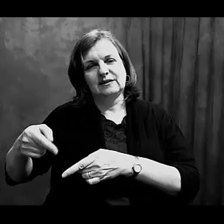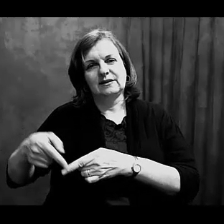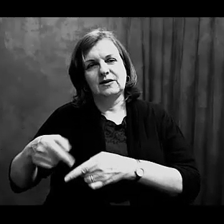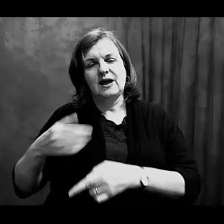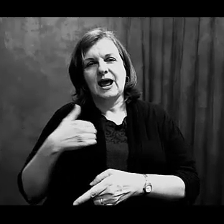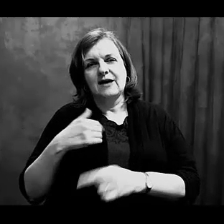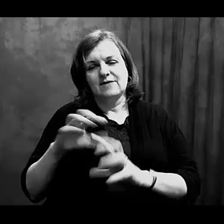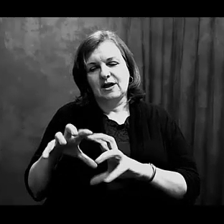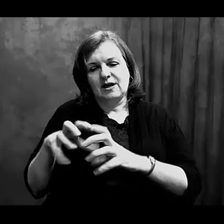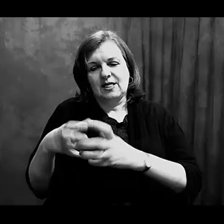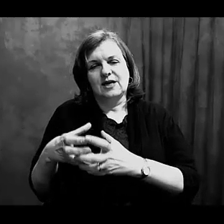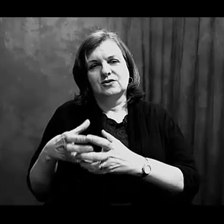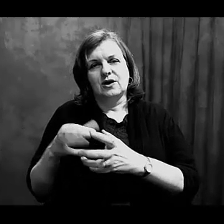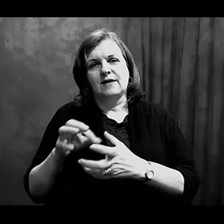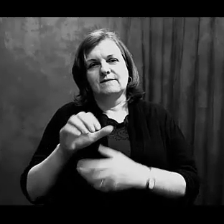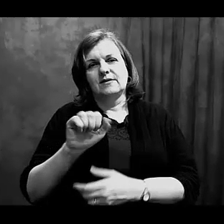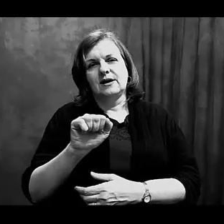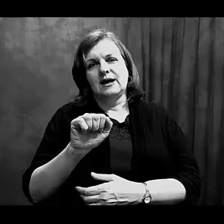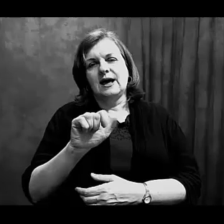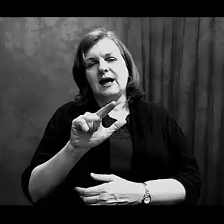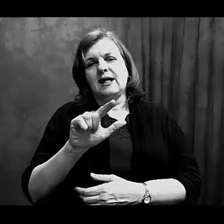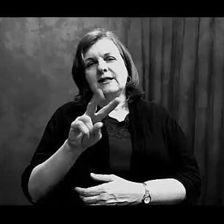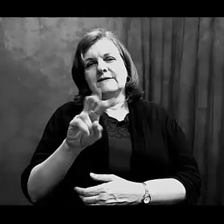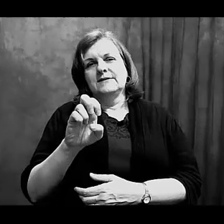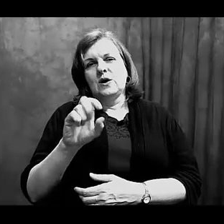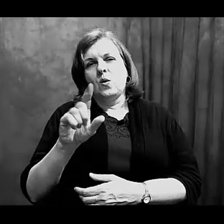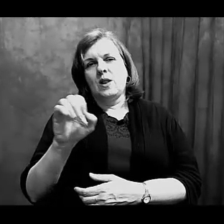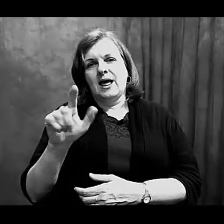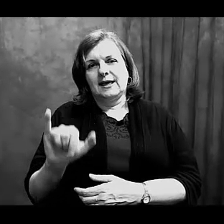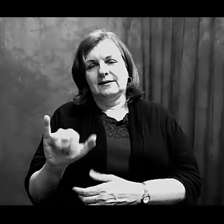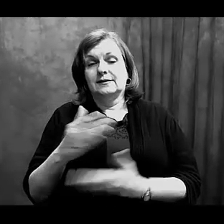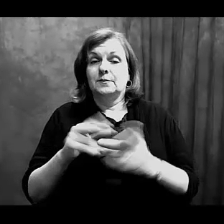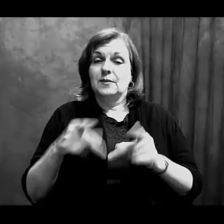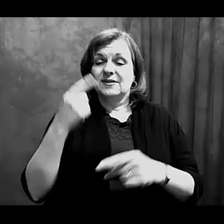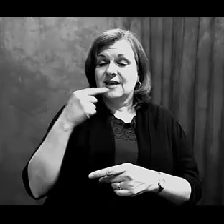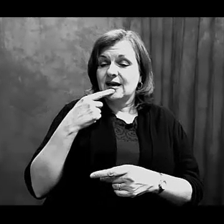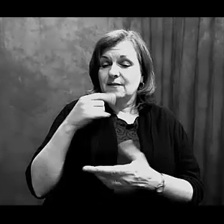so some people say they look like grapes